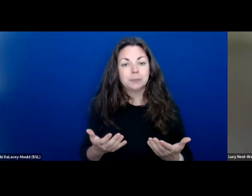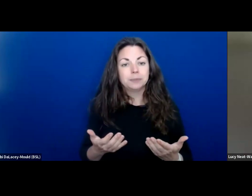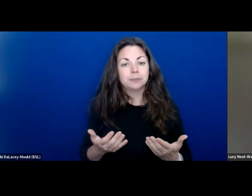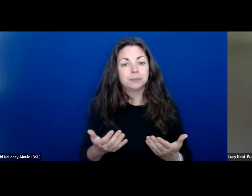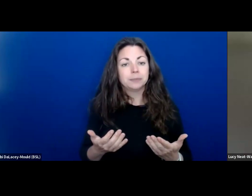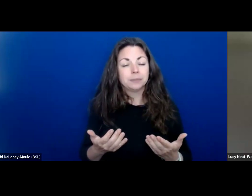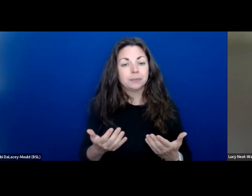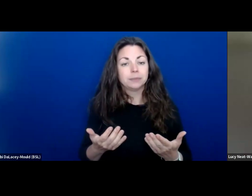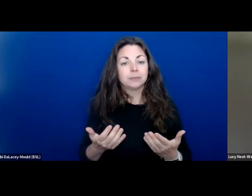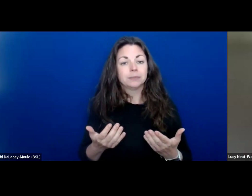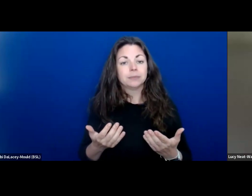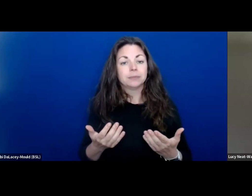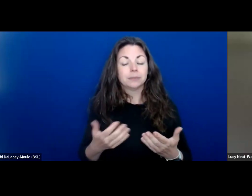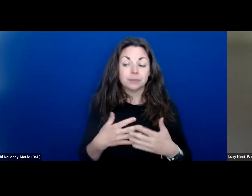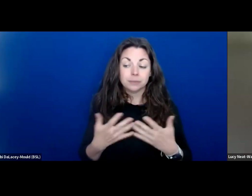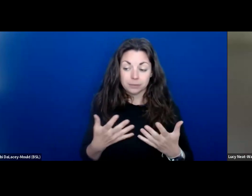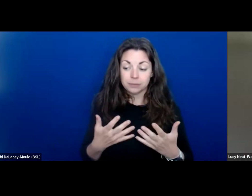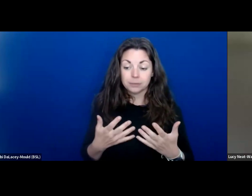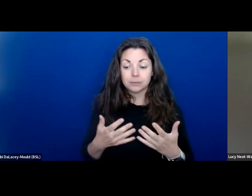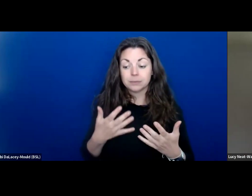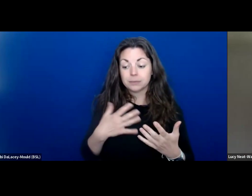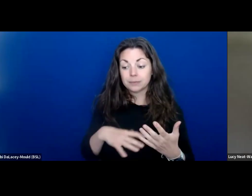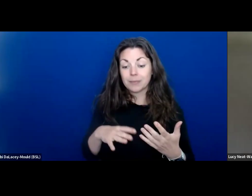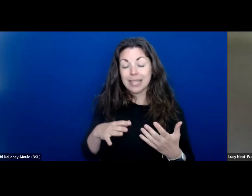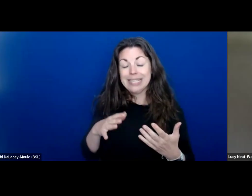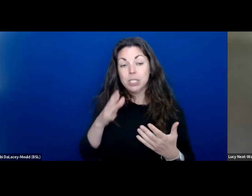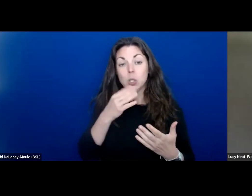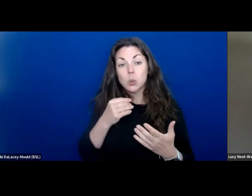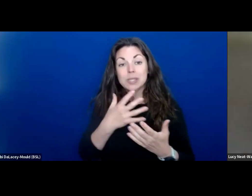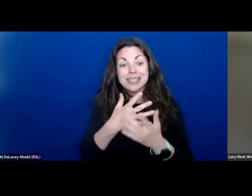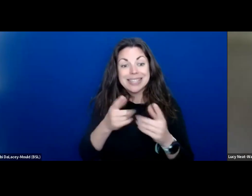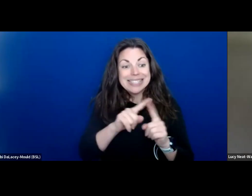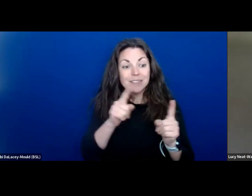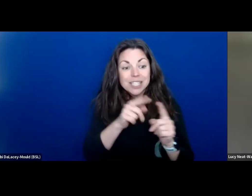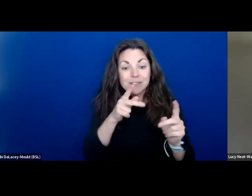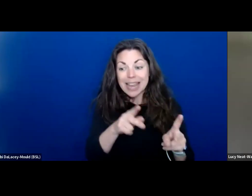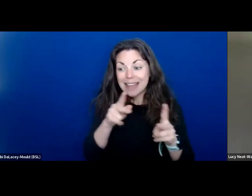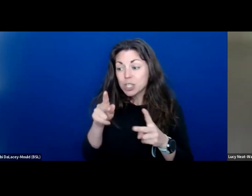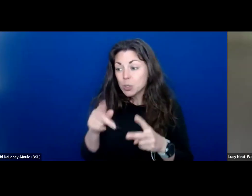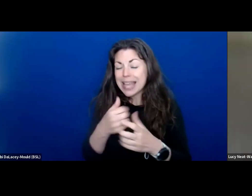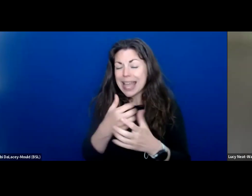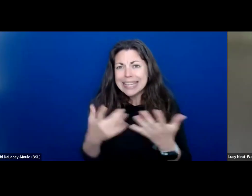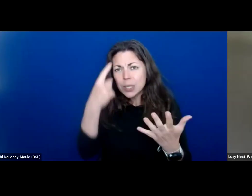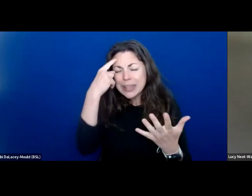Part of that is using all of the possible avenues that you can think of to reach people. So,